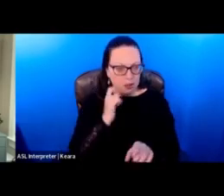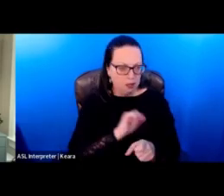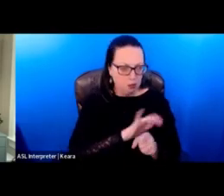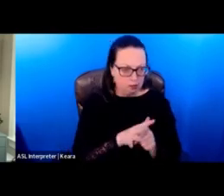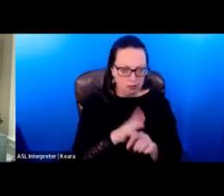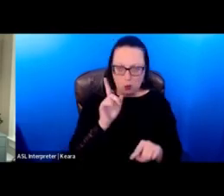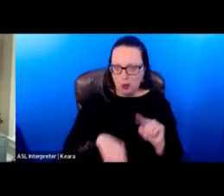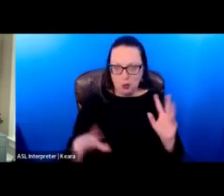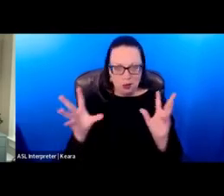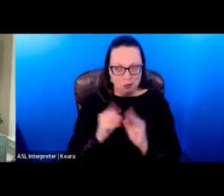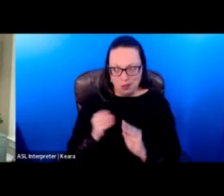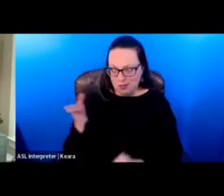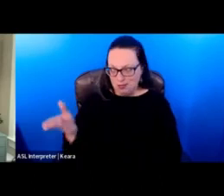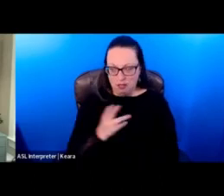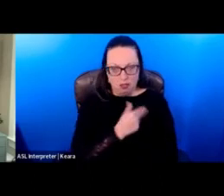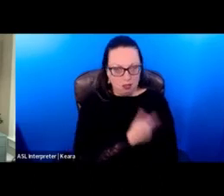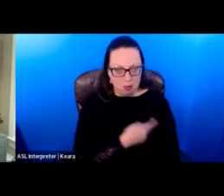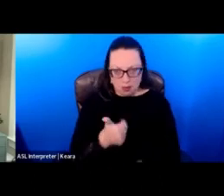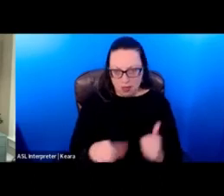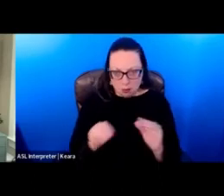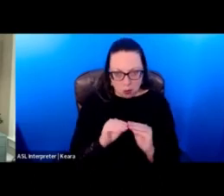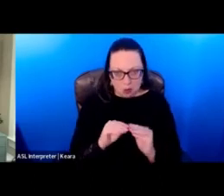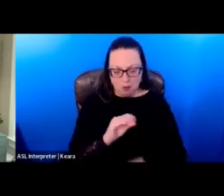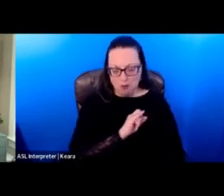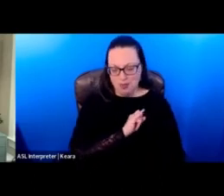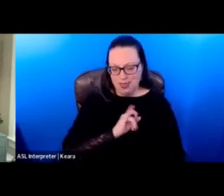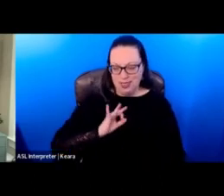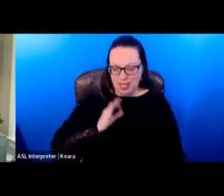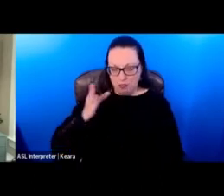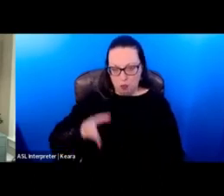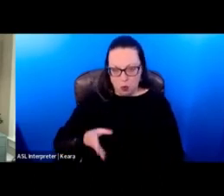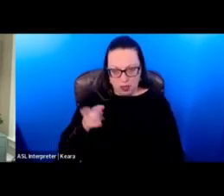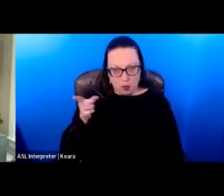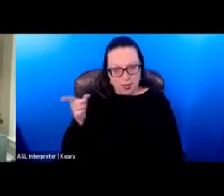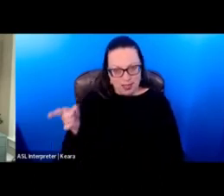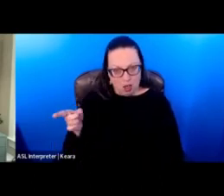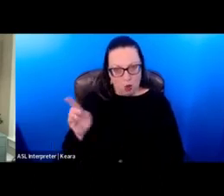meet at the hospital, the staff person who had been our liaison was was let go, because was laid